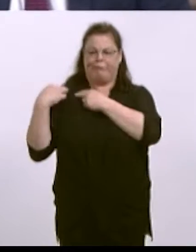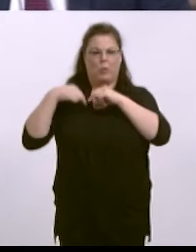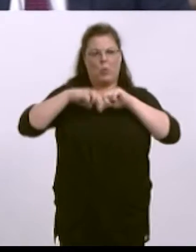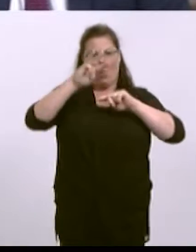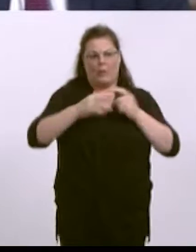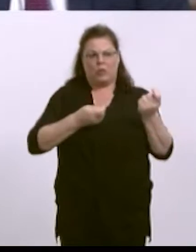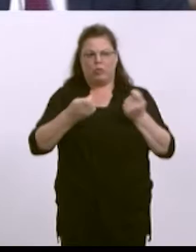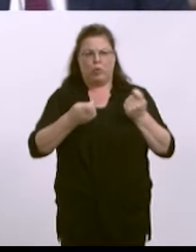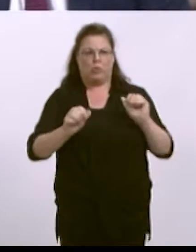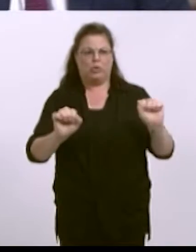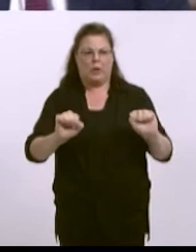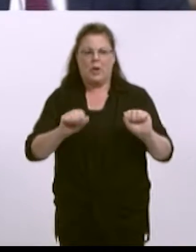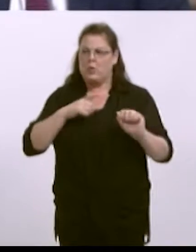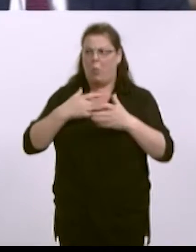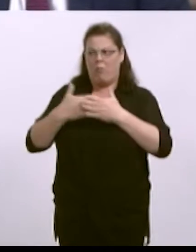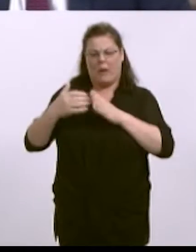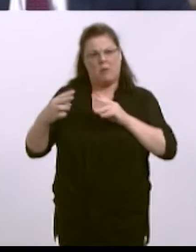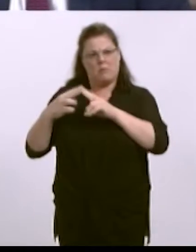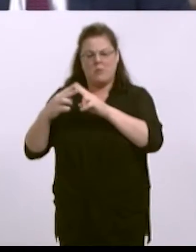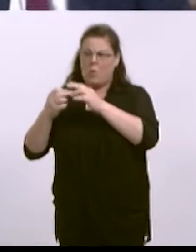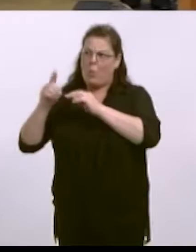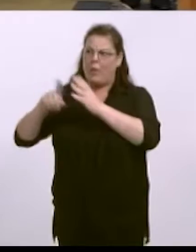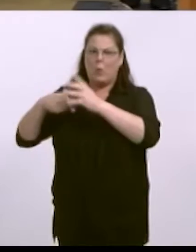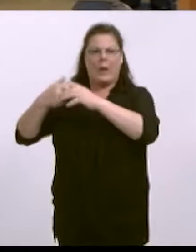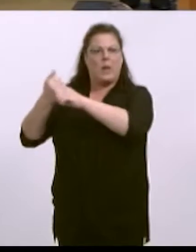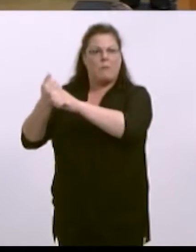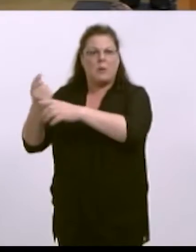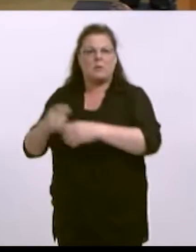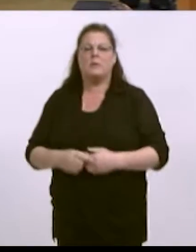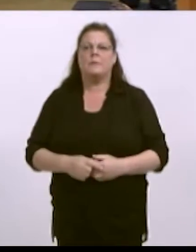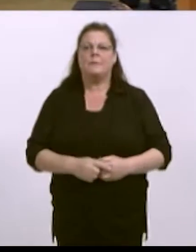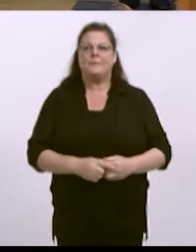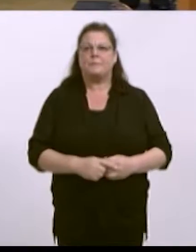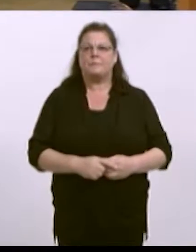that takes place on a regular basis. David J. Rowlands: A simple question, First